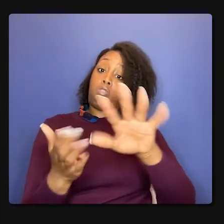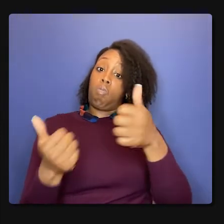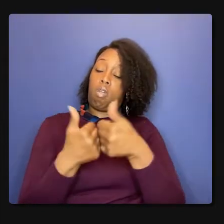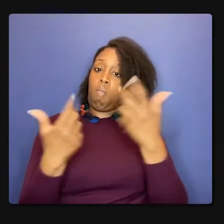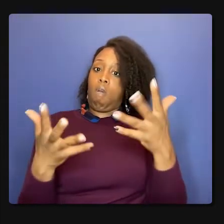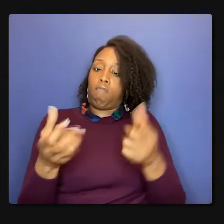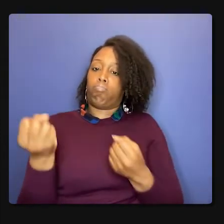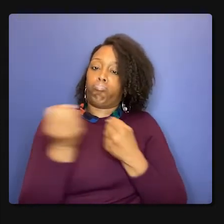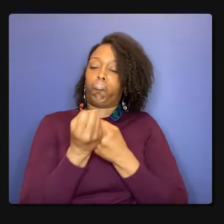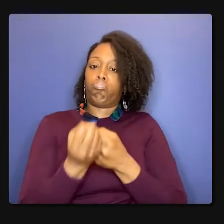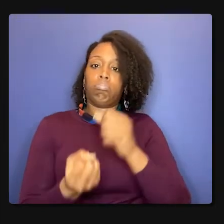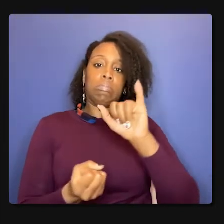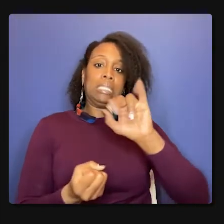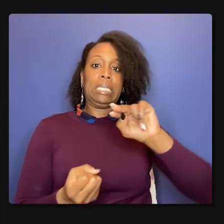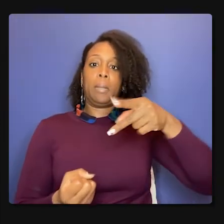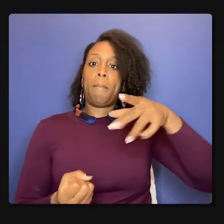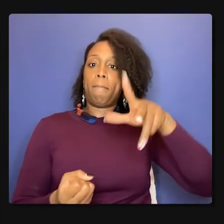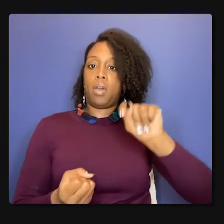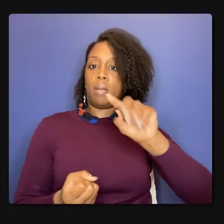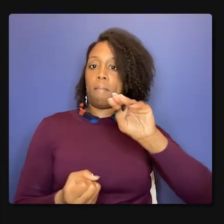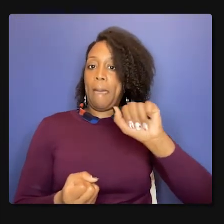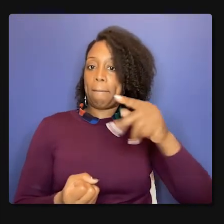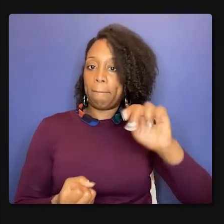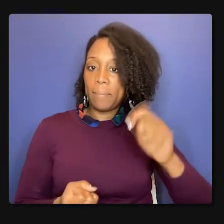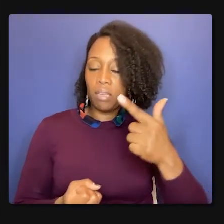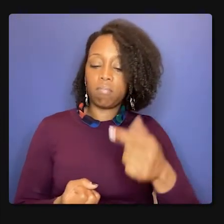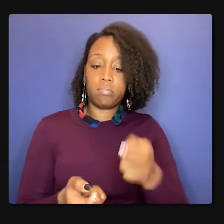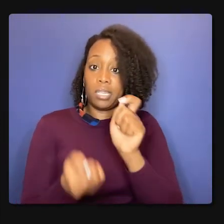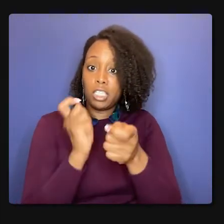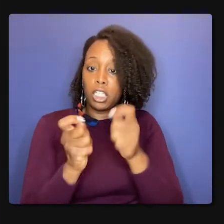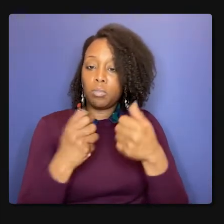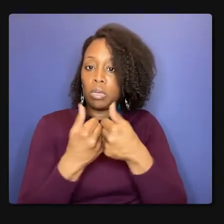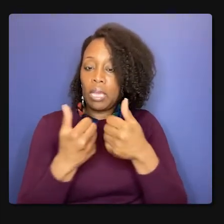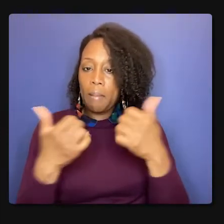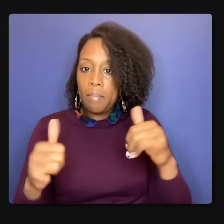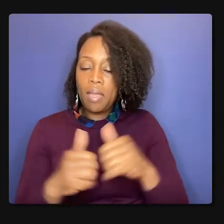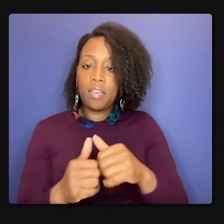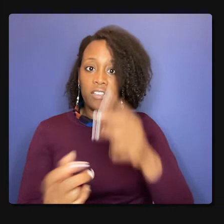You may find your game already supports input mapping, adjustable gameplay